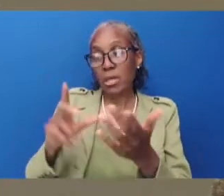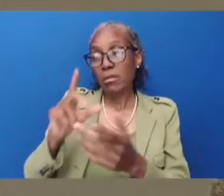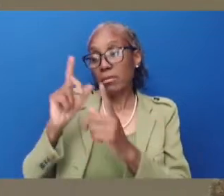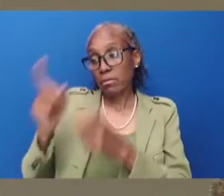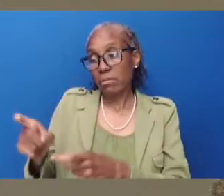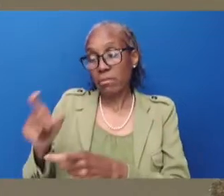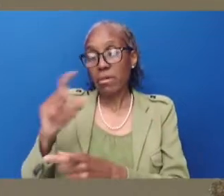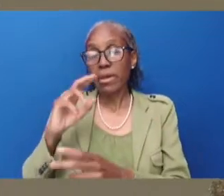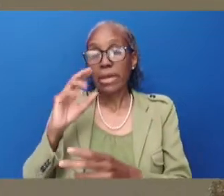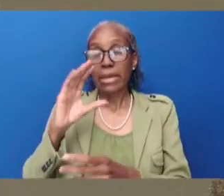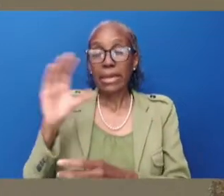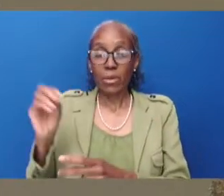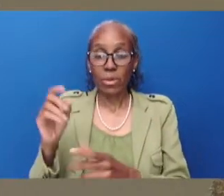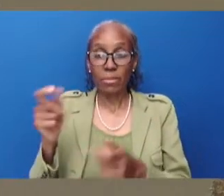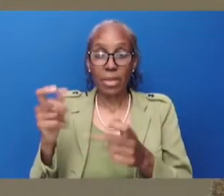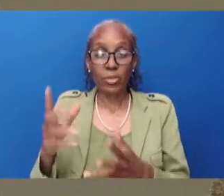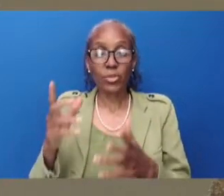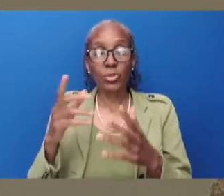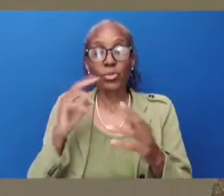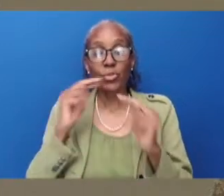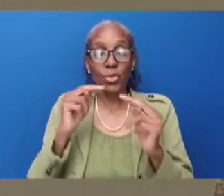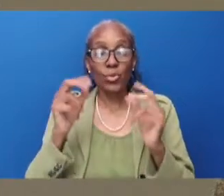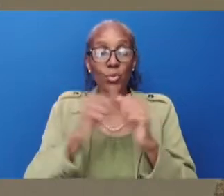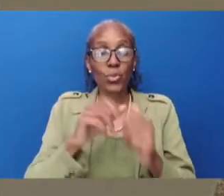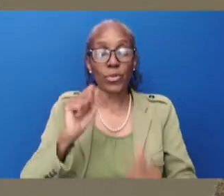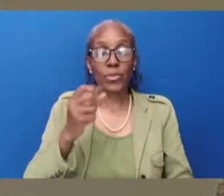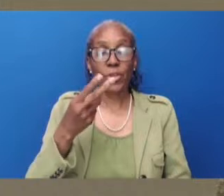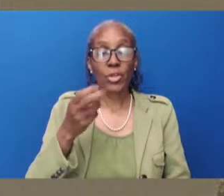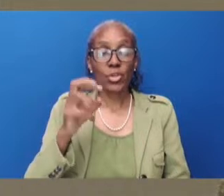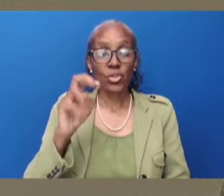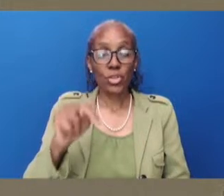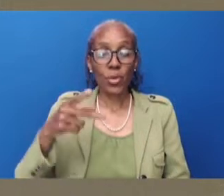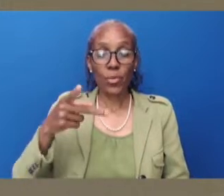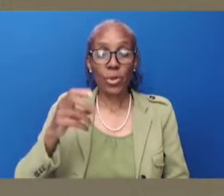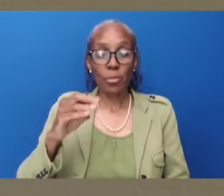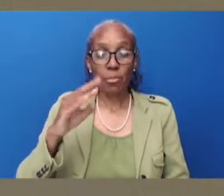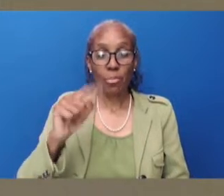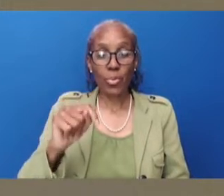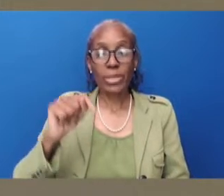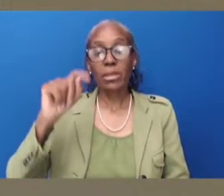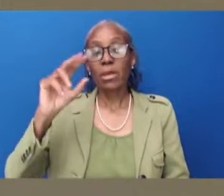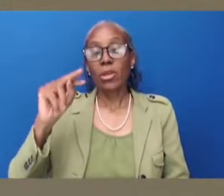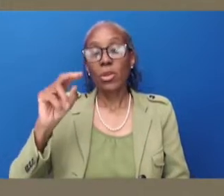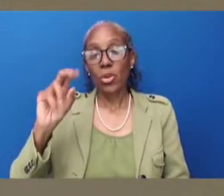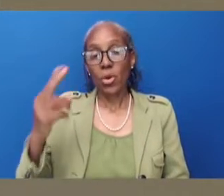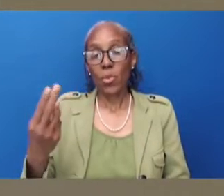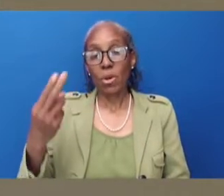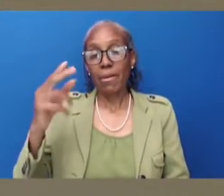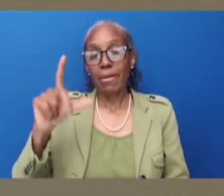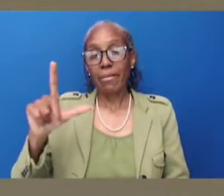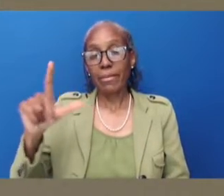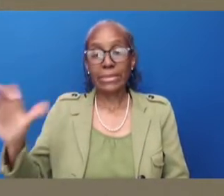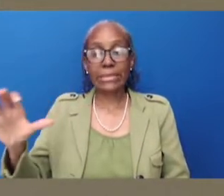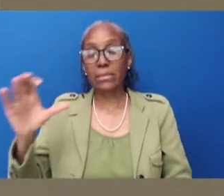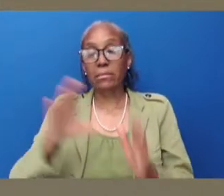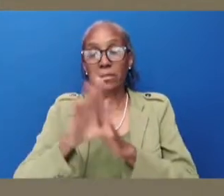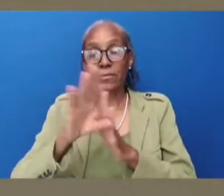TO ADOPT A RESOLUTION AUTHORIZING THE COUNTY MANAGER